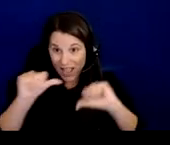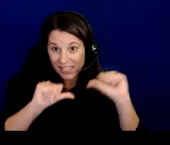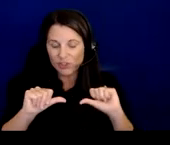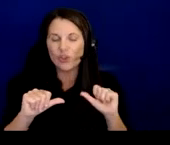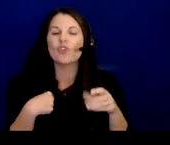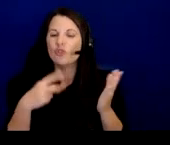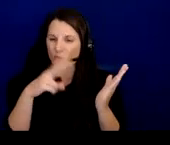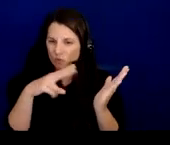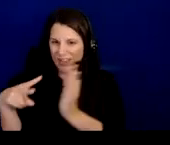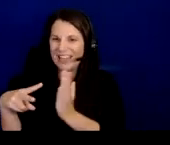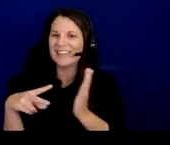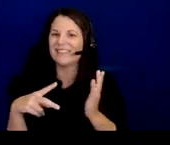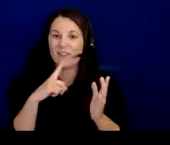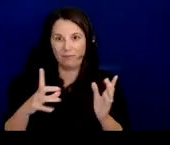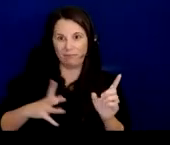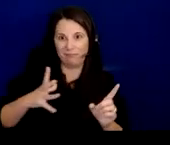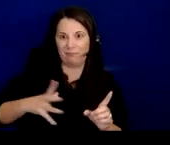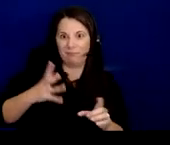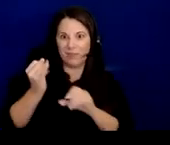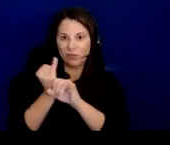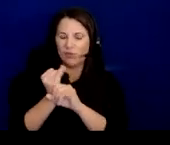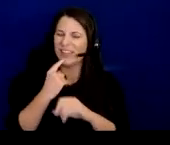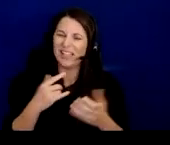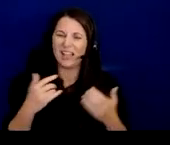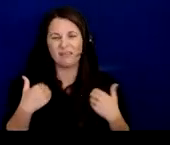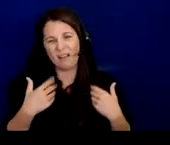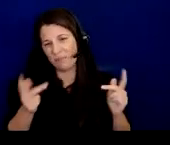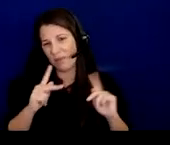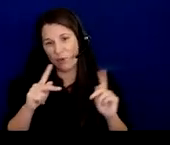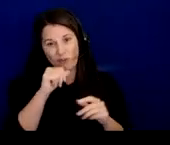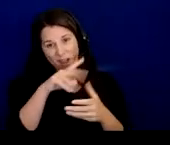young people are not involved in politics, which is not true. They are.